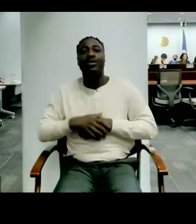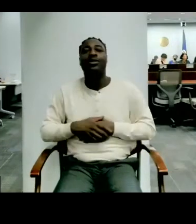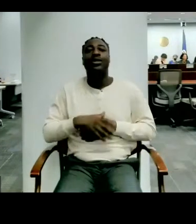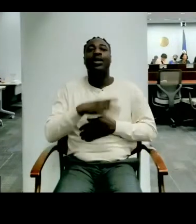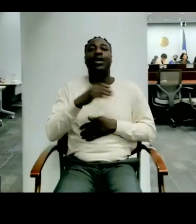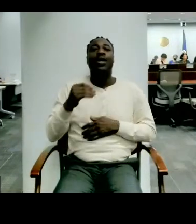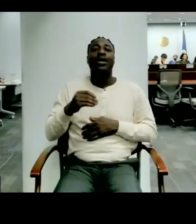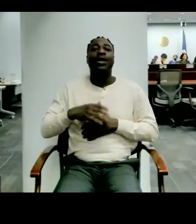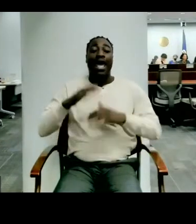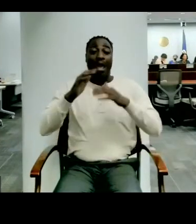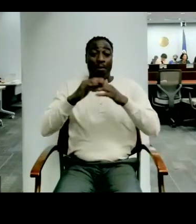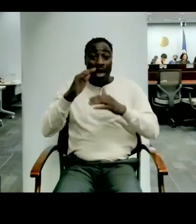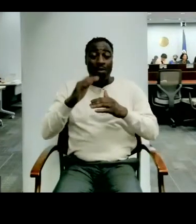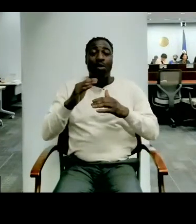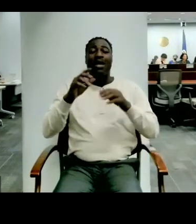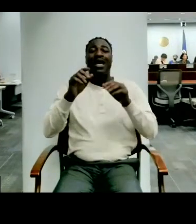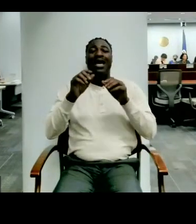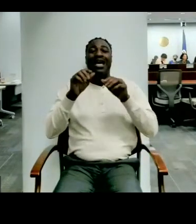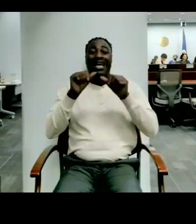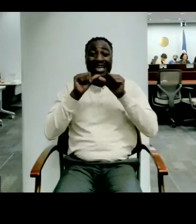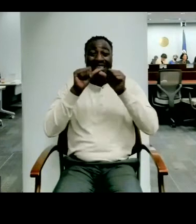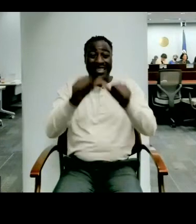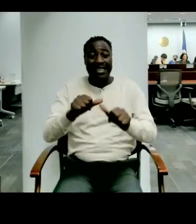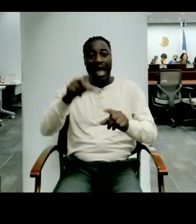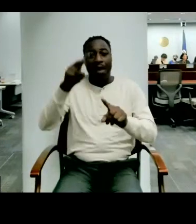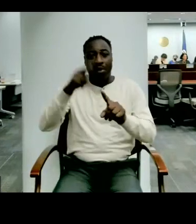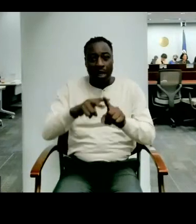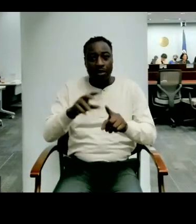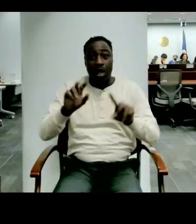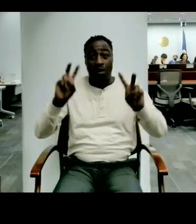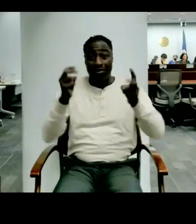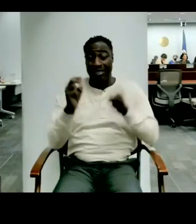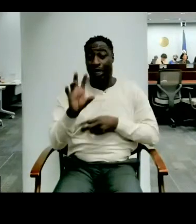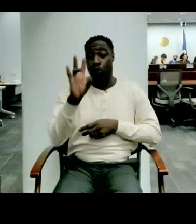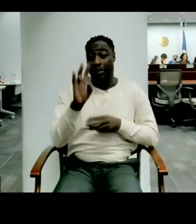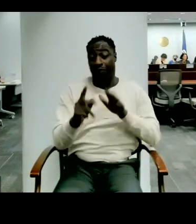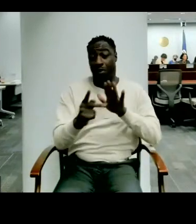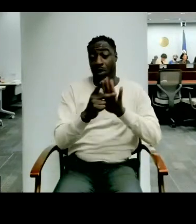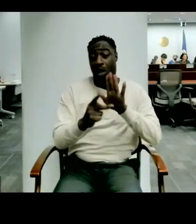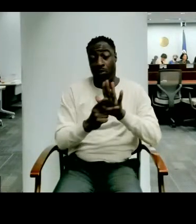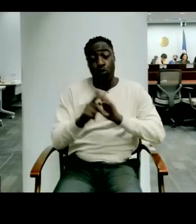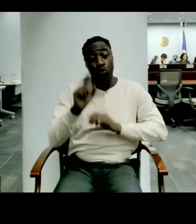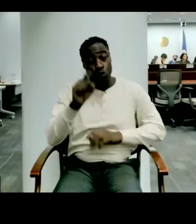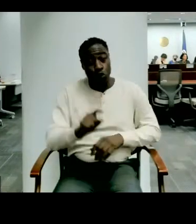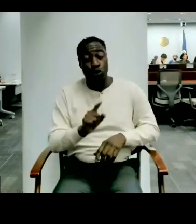certainly at a minimum,s consistent application of the Title VII principles are imperative.